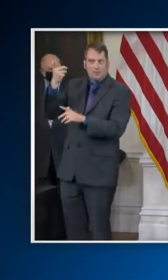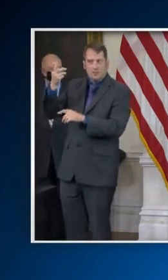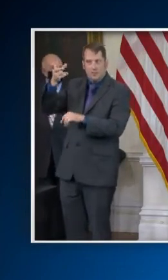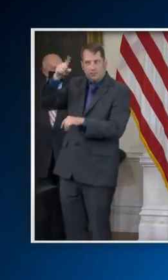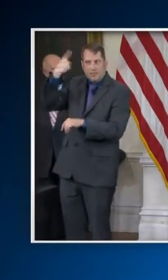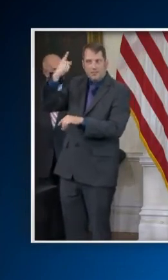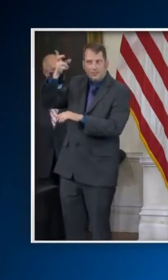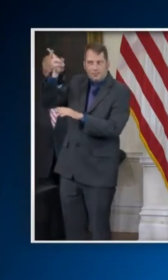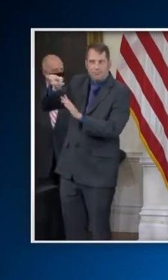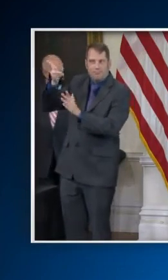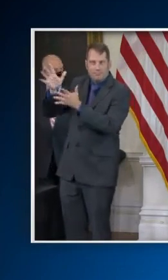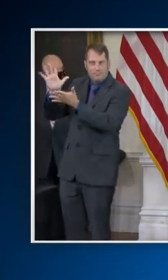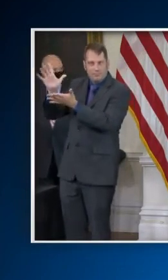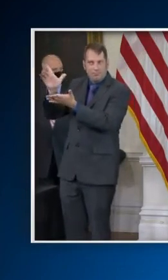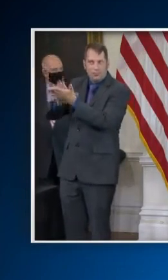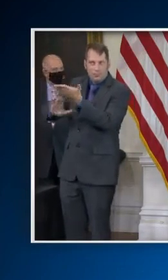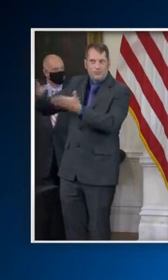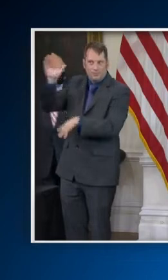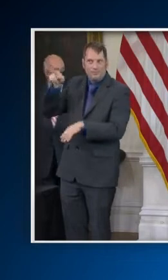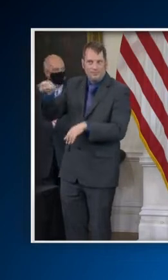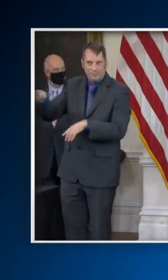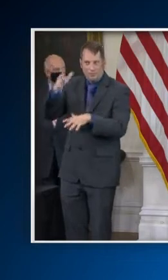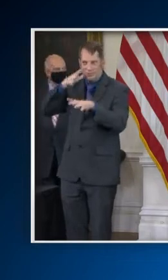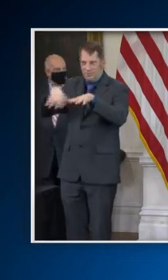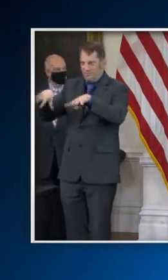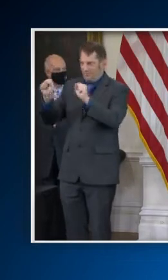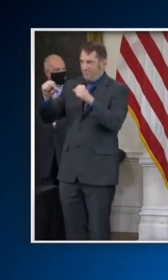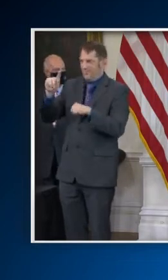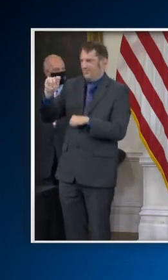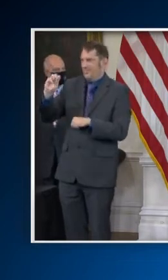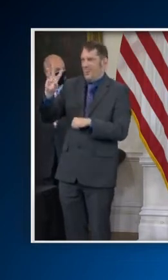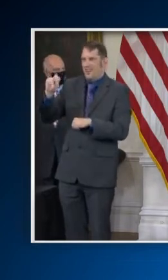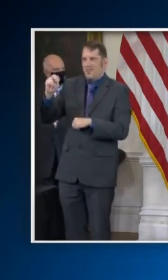TASK FORCE IN CONJUNCTION WITH THE UNIVERSITY AND COUNTY WILL